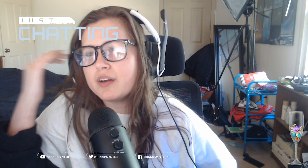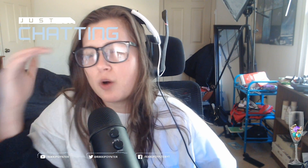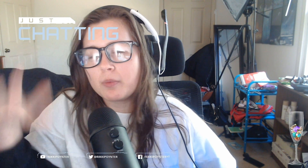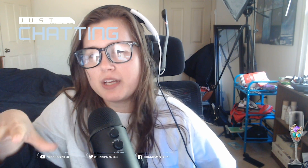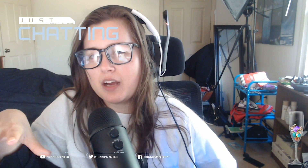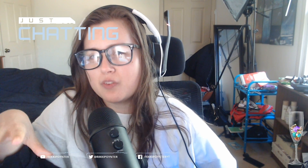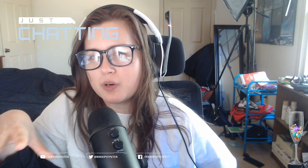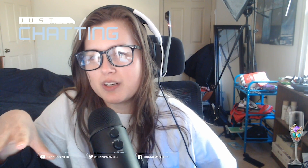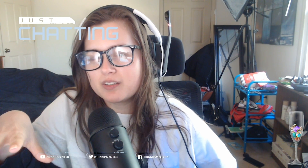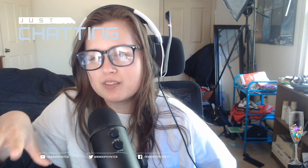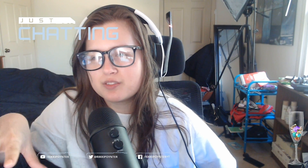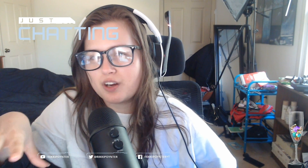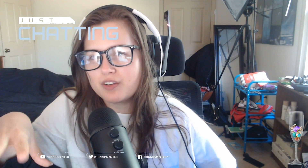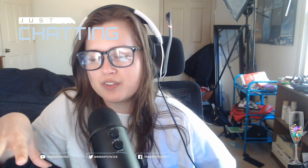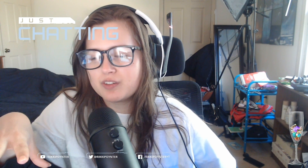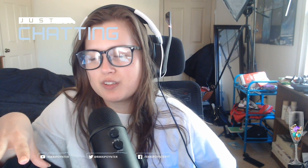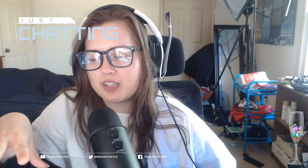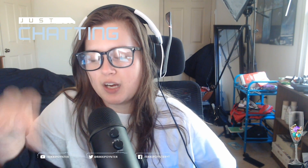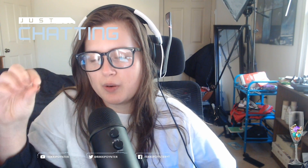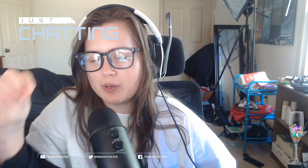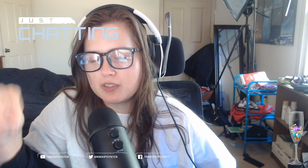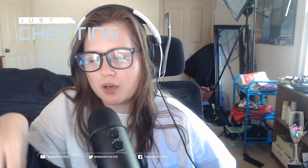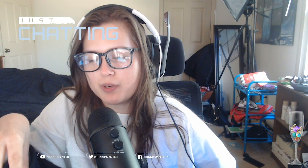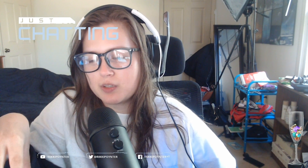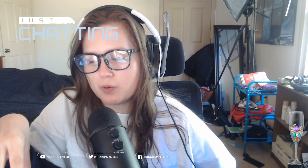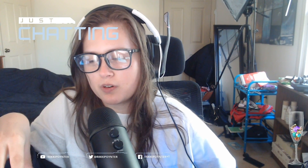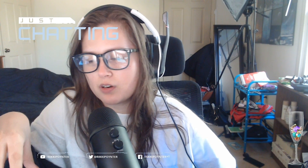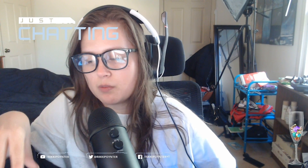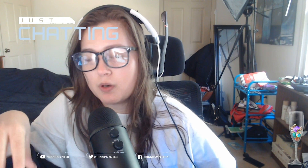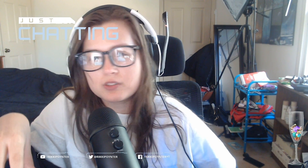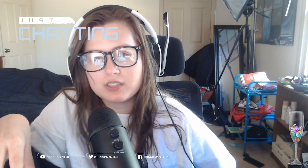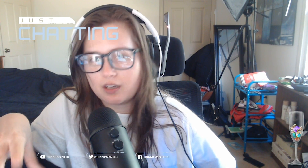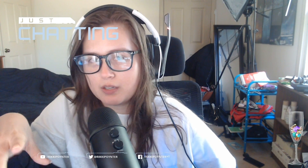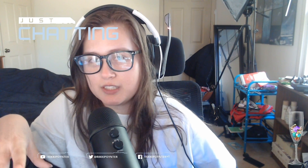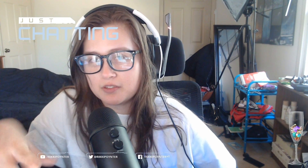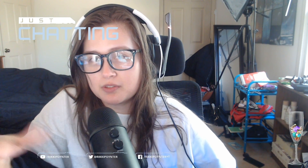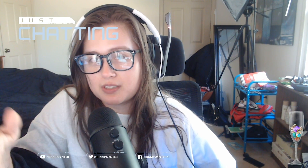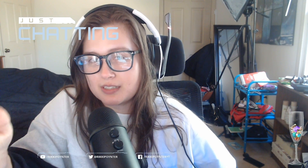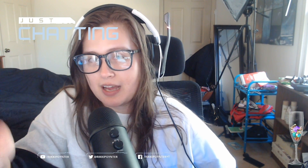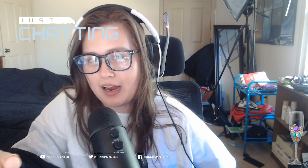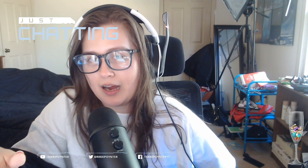Normally, I avoid drive thrus. And I would always go in to order mostly, or I'd use the app.